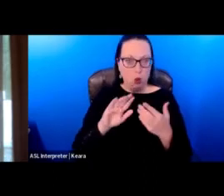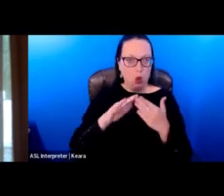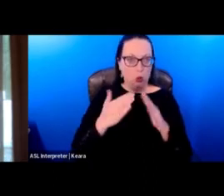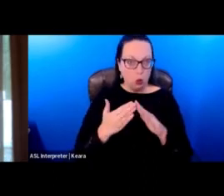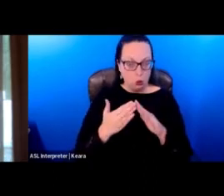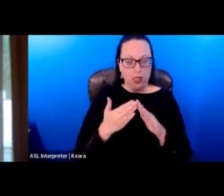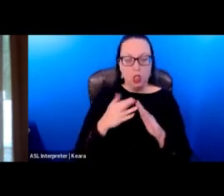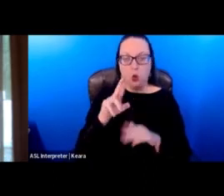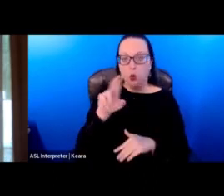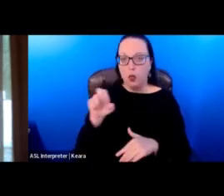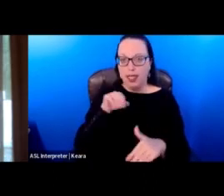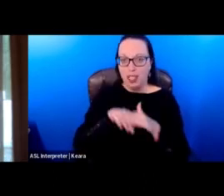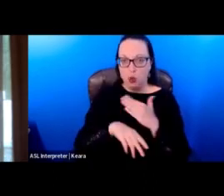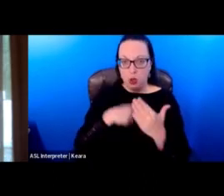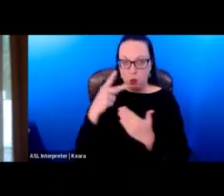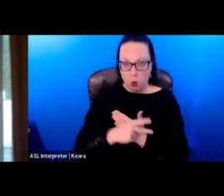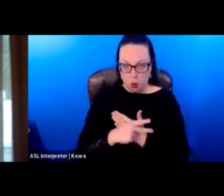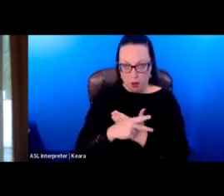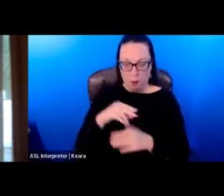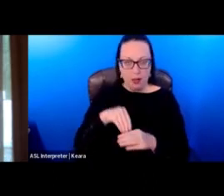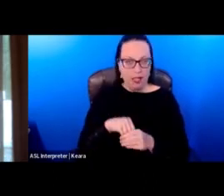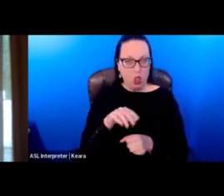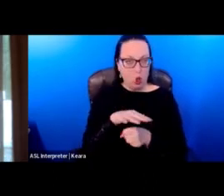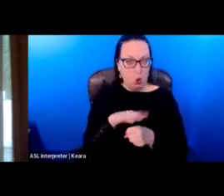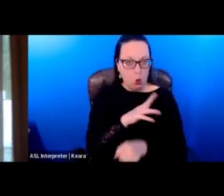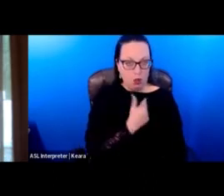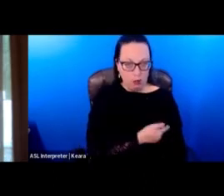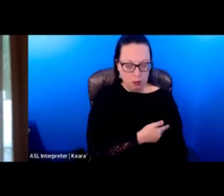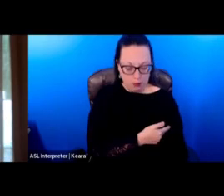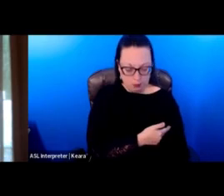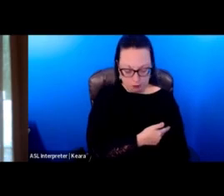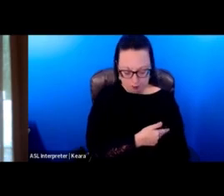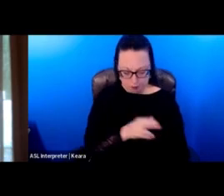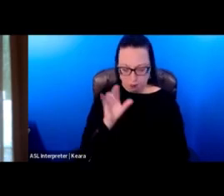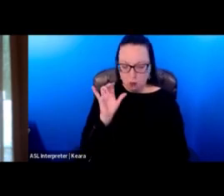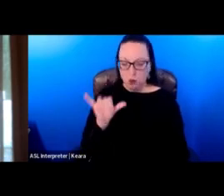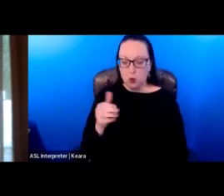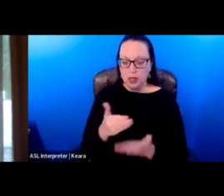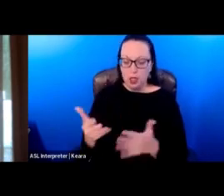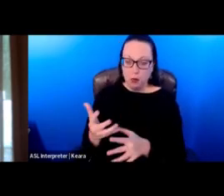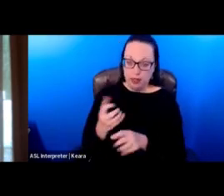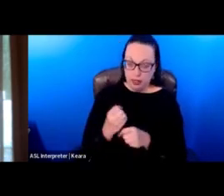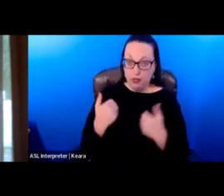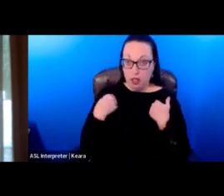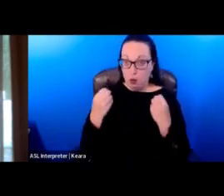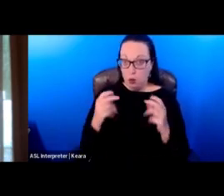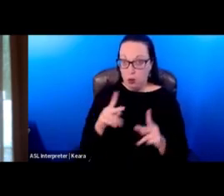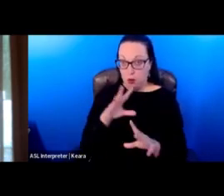hospital. In hindsight, in addition to the therapies I received, having the opportunity to participate in a program with other people with similar